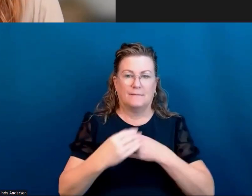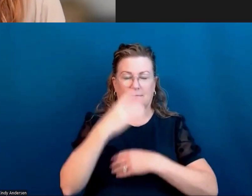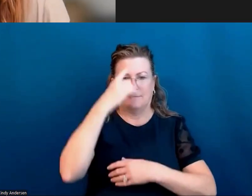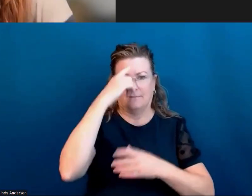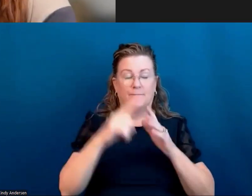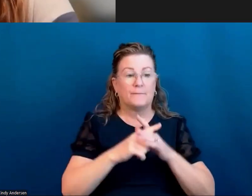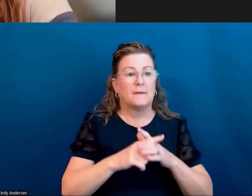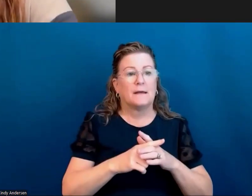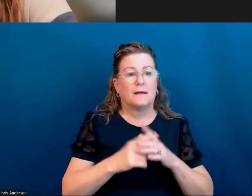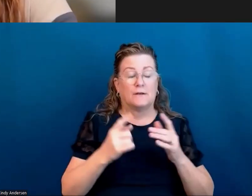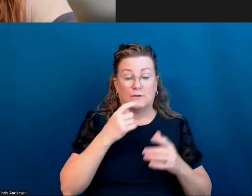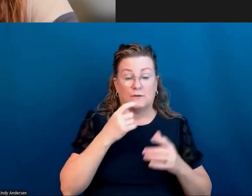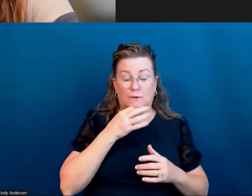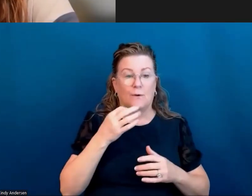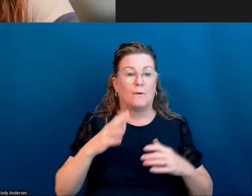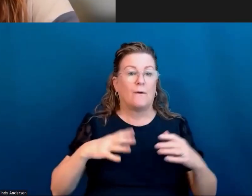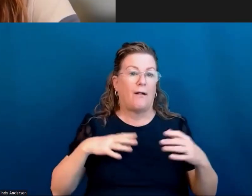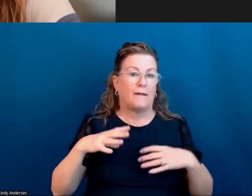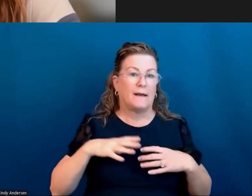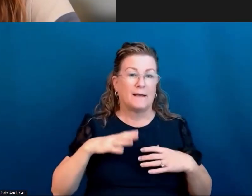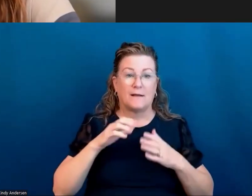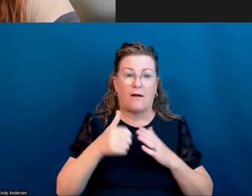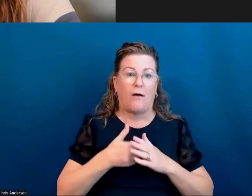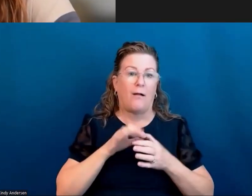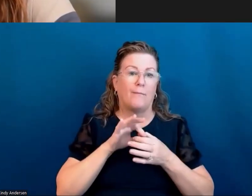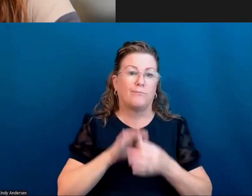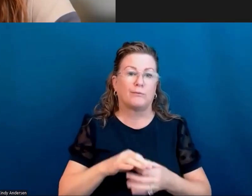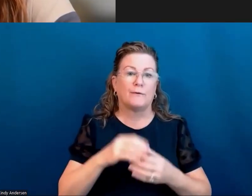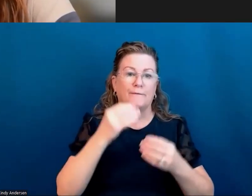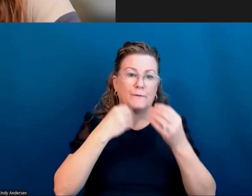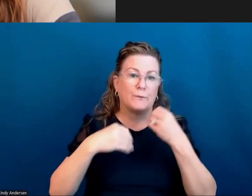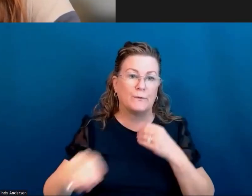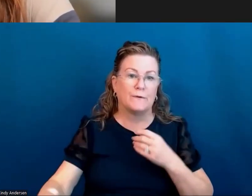coming up, and they all are around food. And so when you